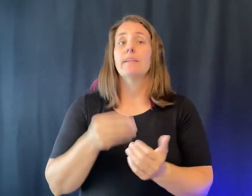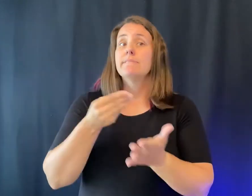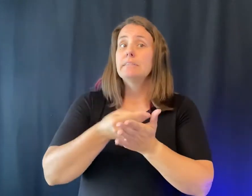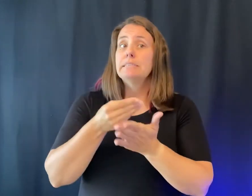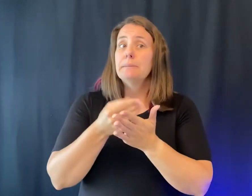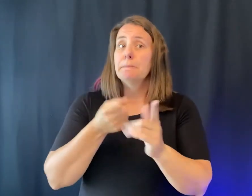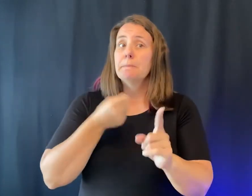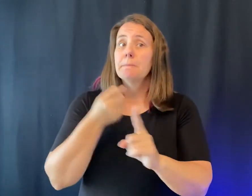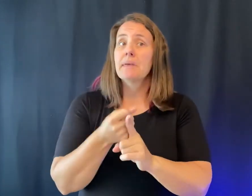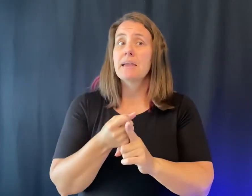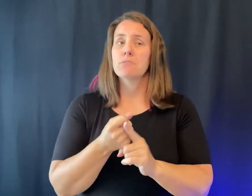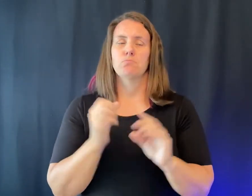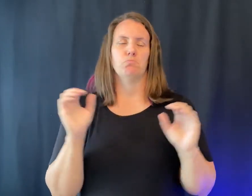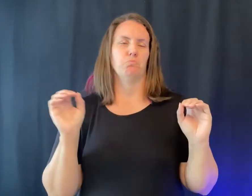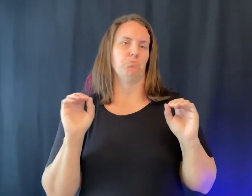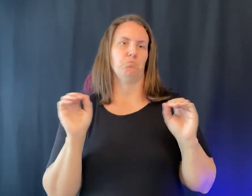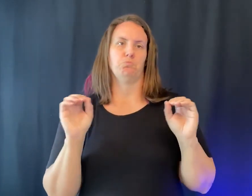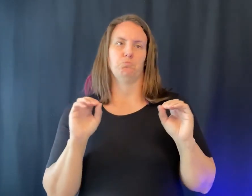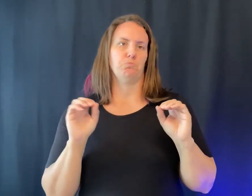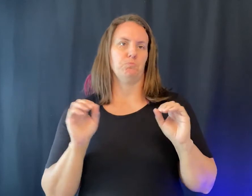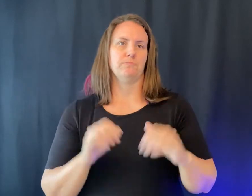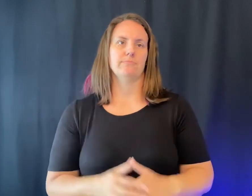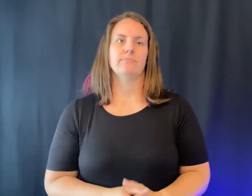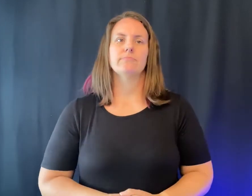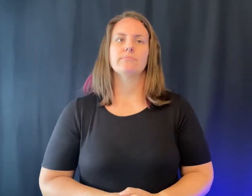There will be no fiscal impact.